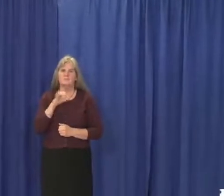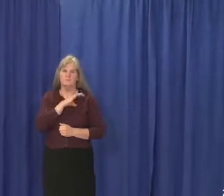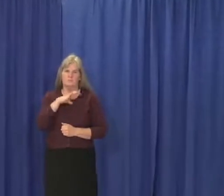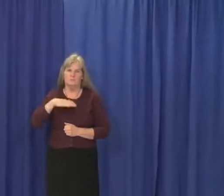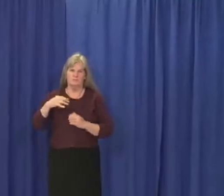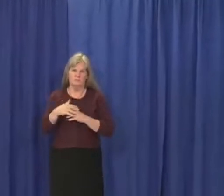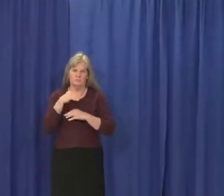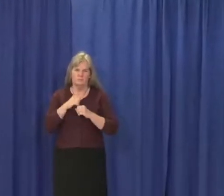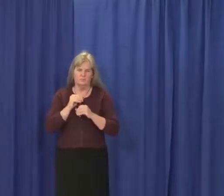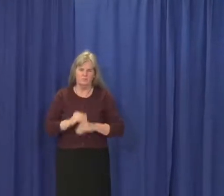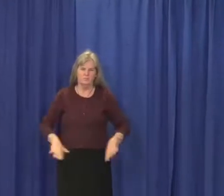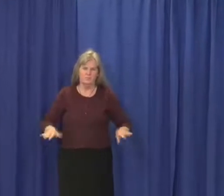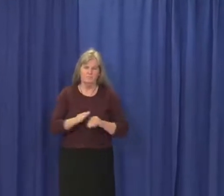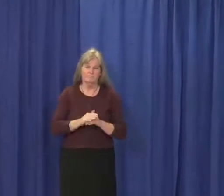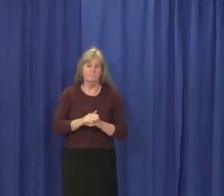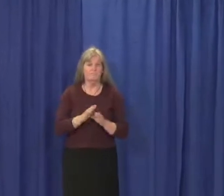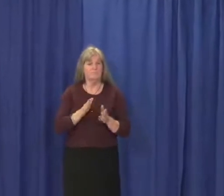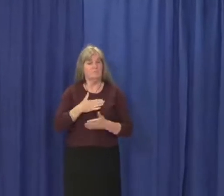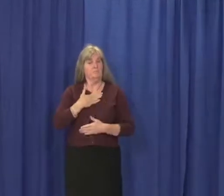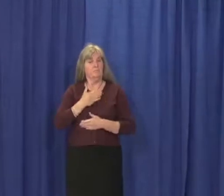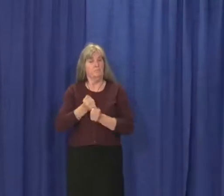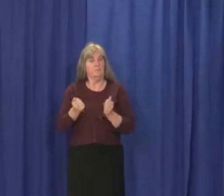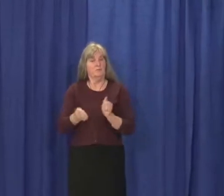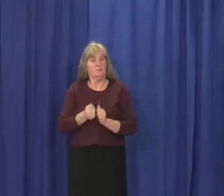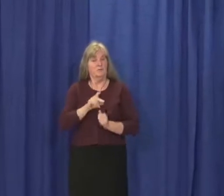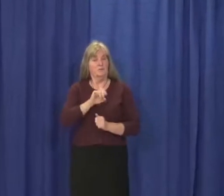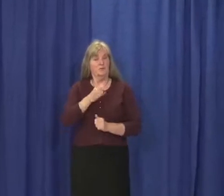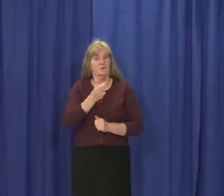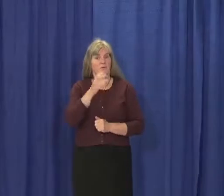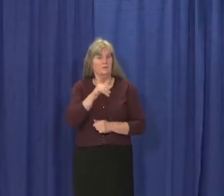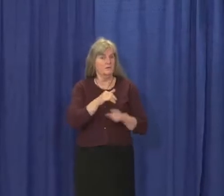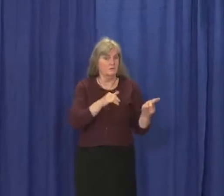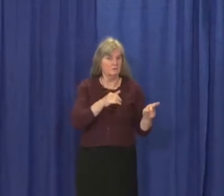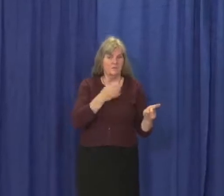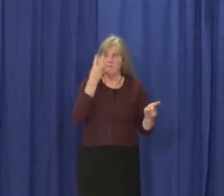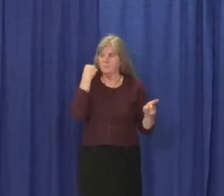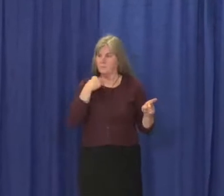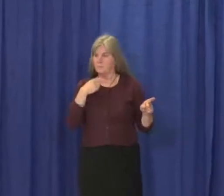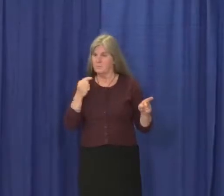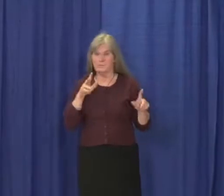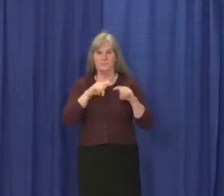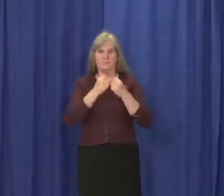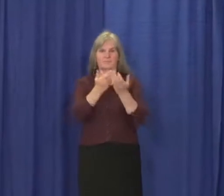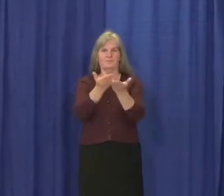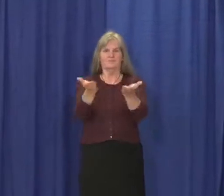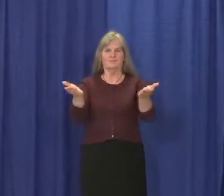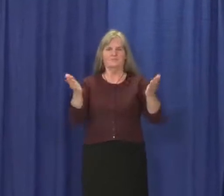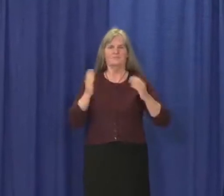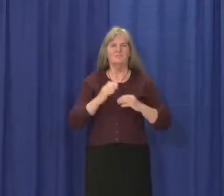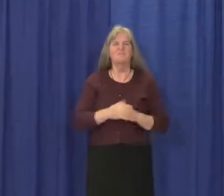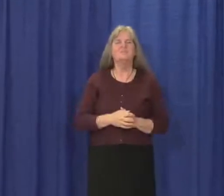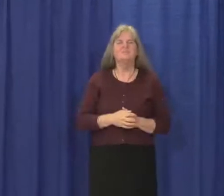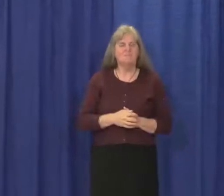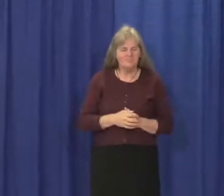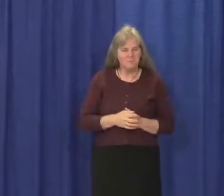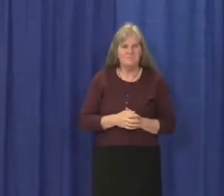Taa'an Kwächän Council. I'm happy to be here with Doctor Henry -- Doctor Henry.